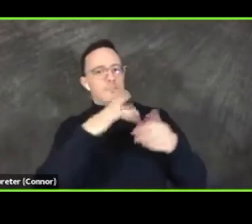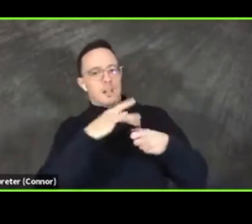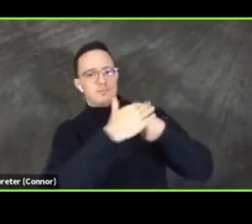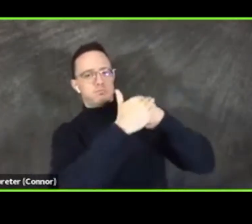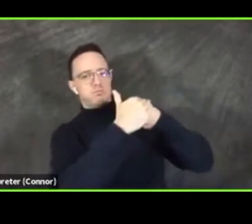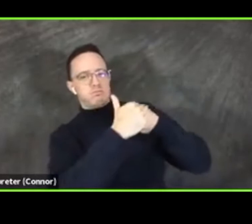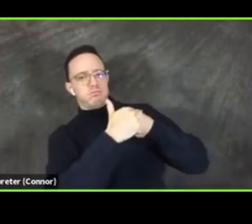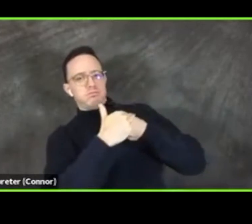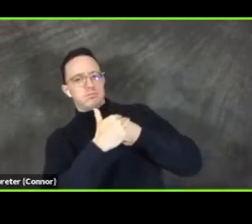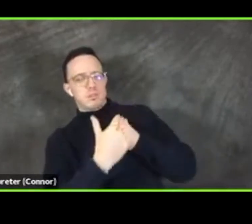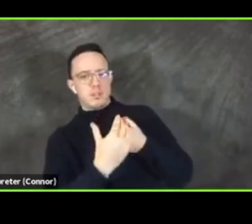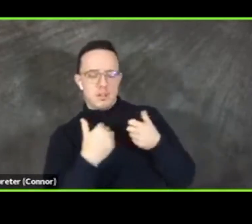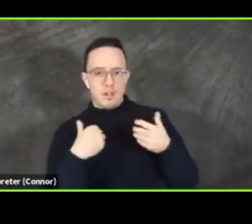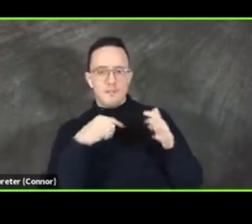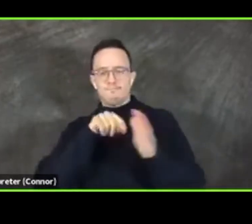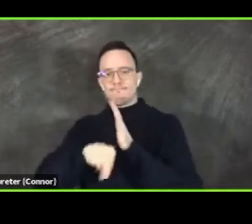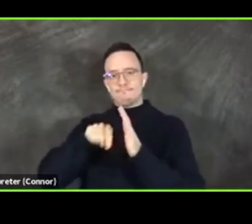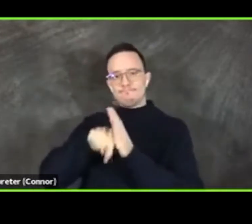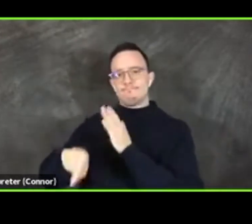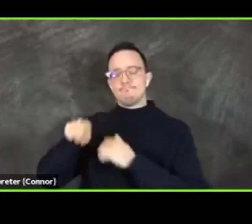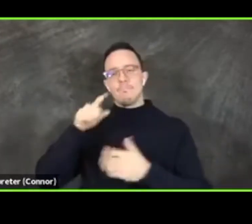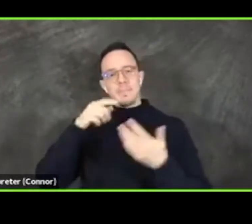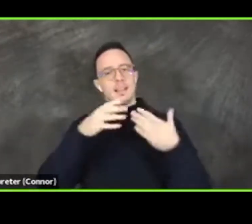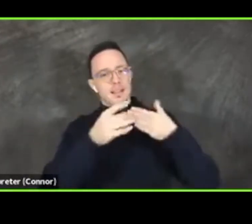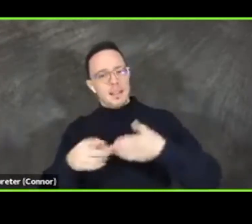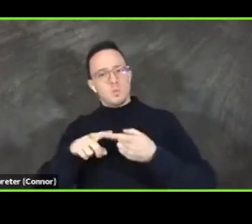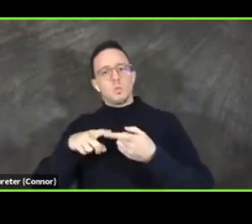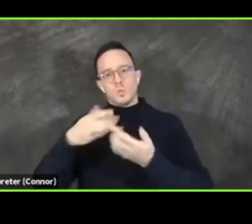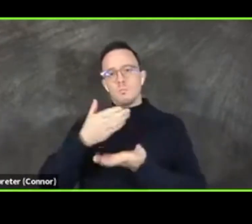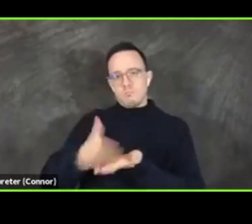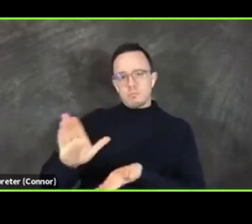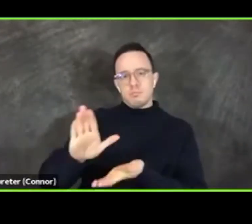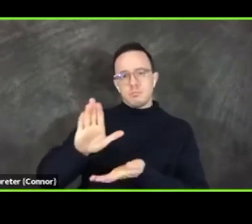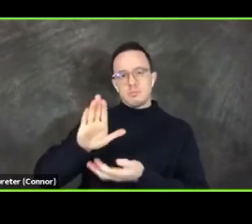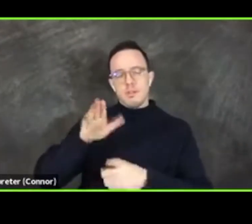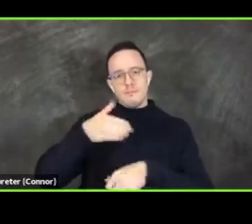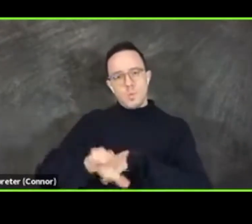HOMELAND THEY'D LOVED FOR OVER 10,000 YEARS. THE DUTCH AND BRITISH COMMITTED ATROCIOUS